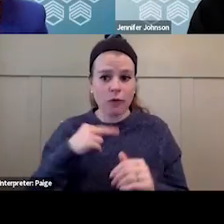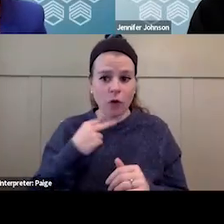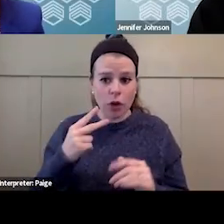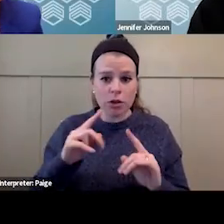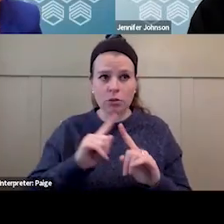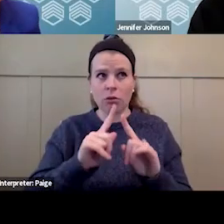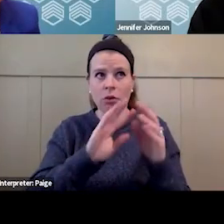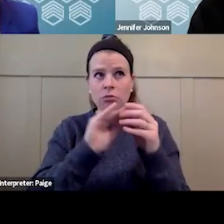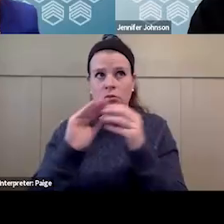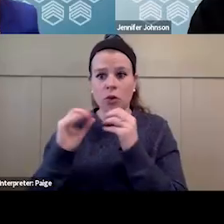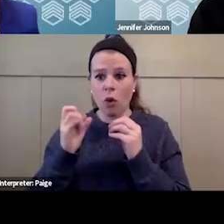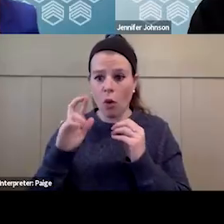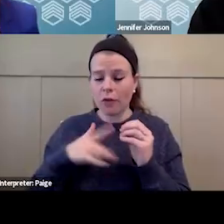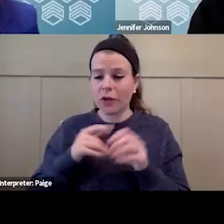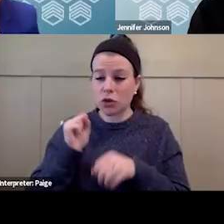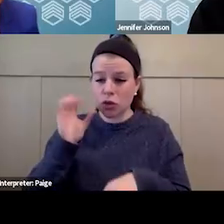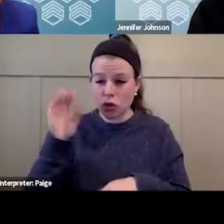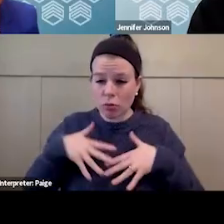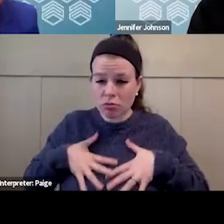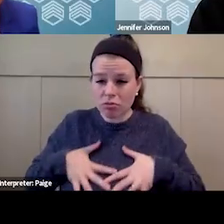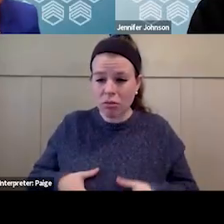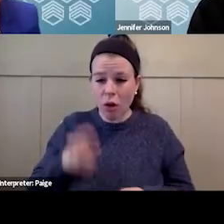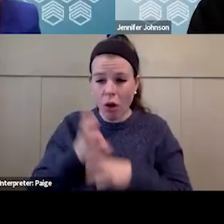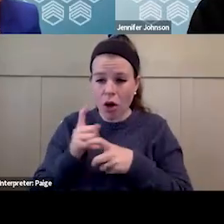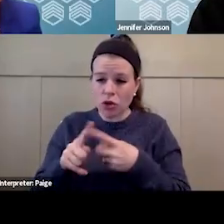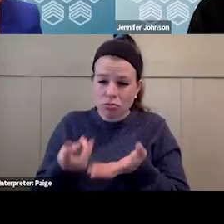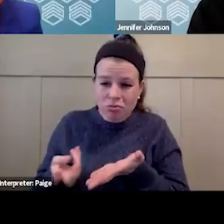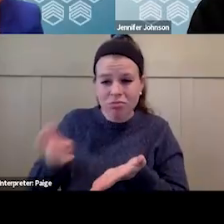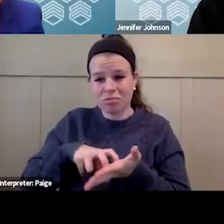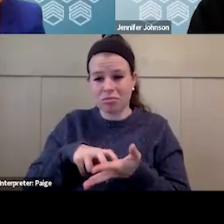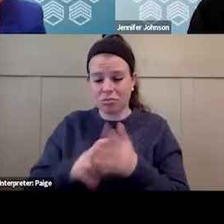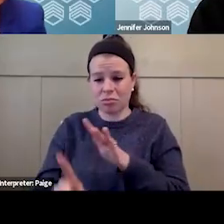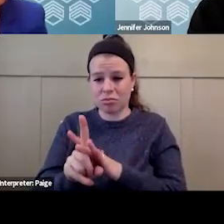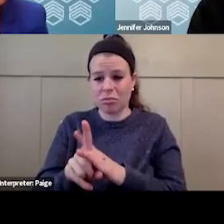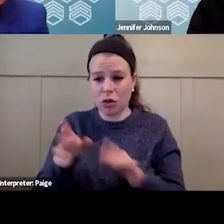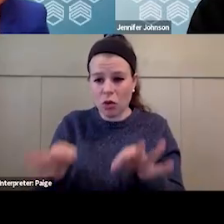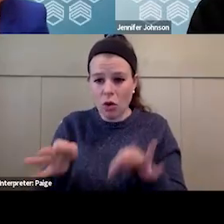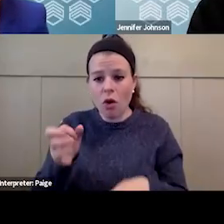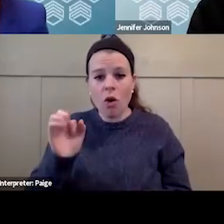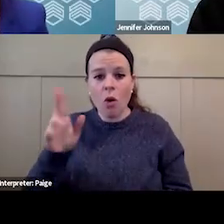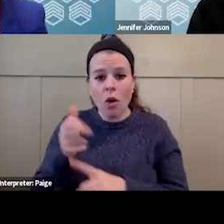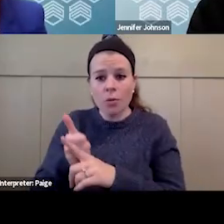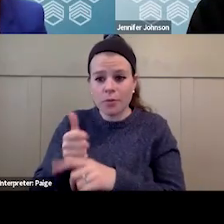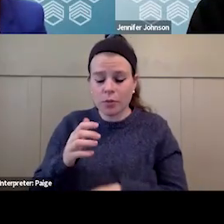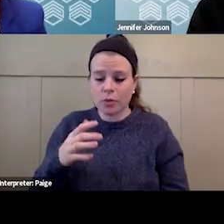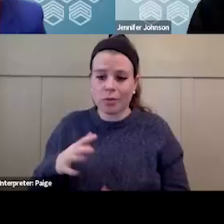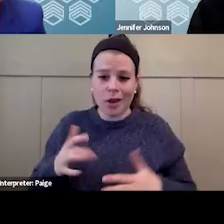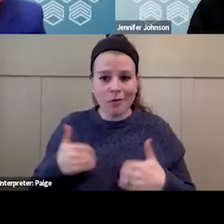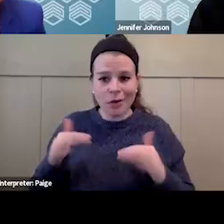that it was hard for them to get out of bed and even come to court, or being so anxious that they couldn't stop shaking.